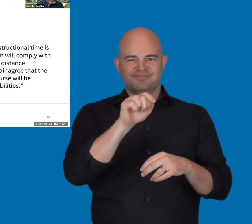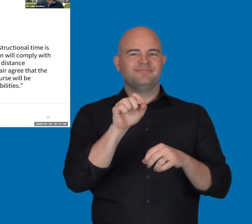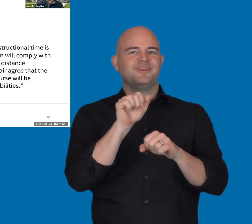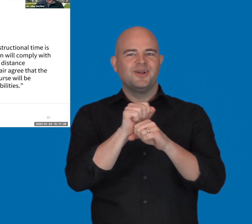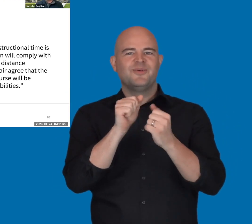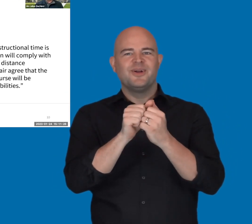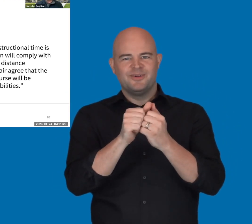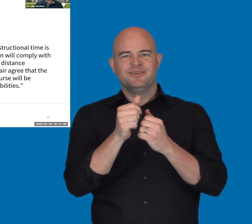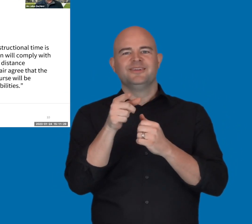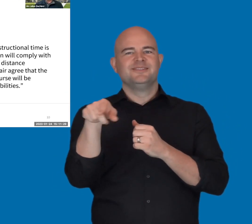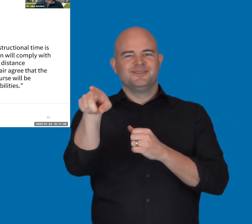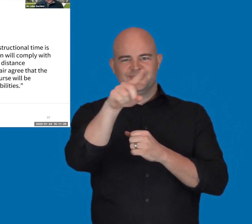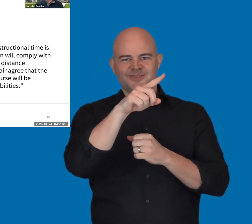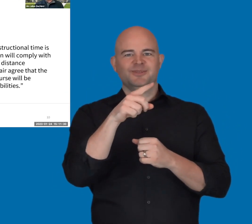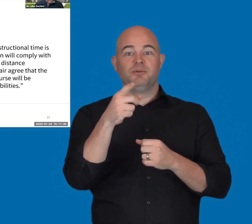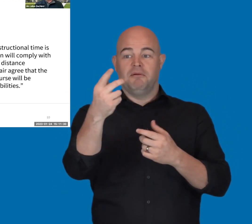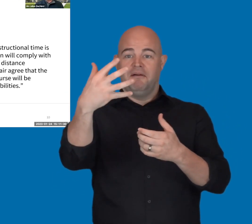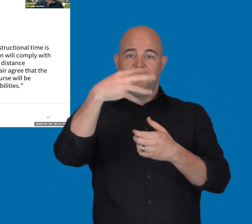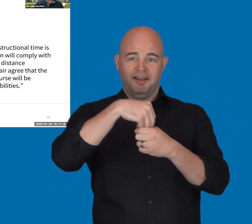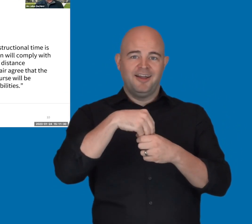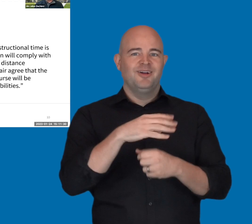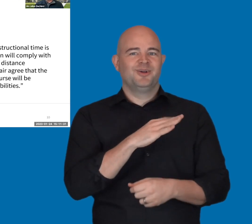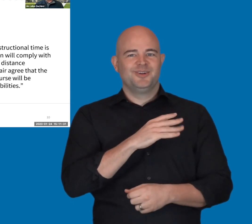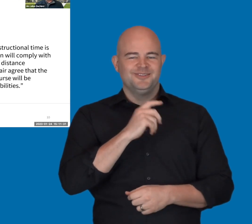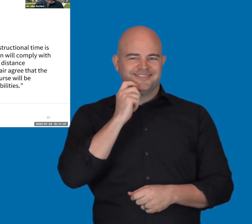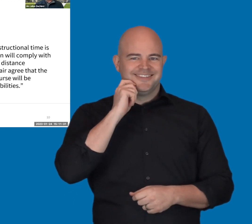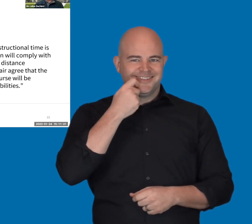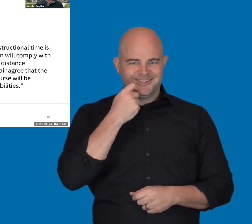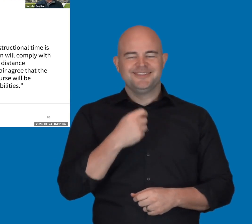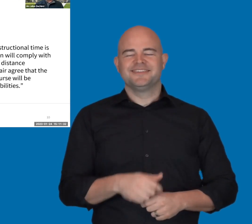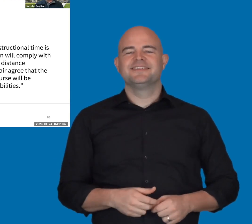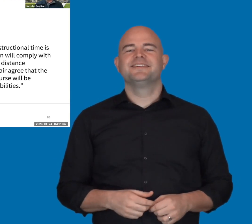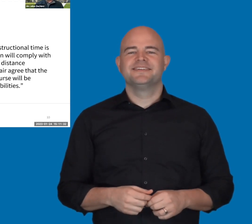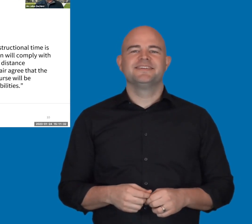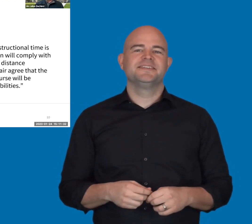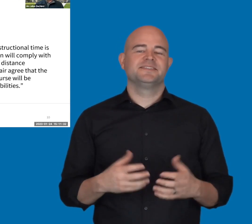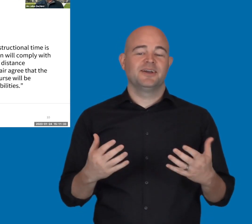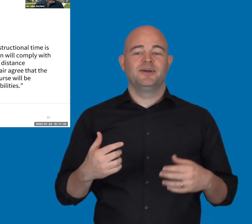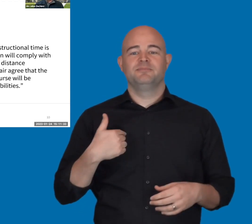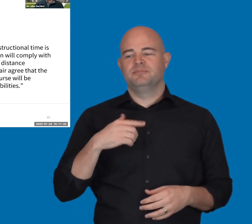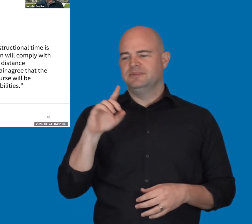we're doing our second time. This is our second go around and we have a lot of things